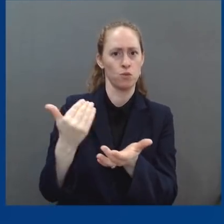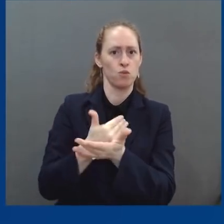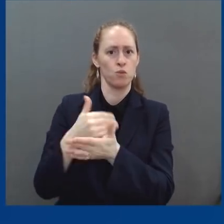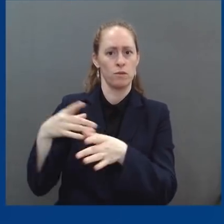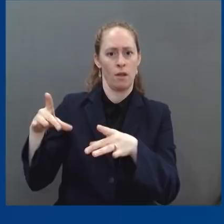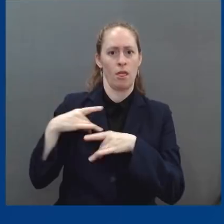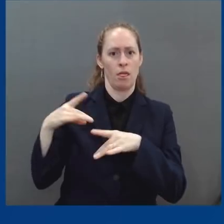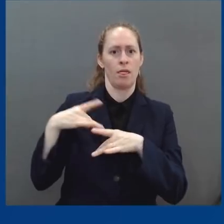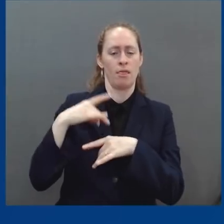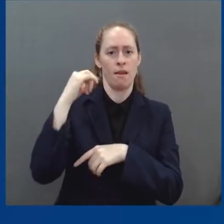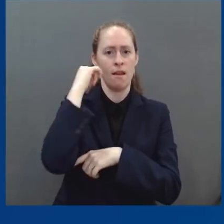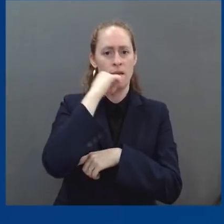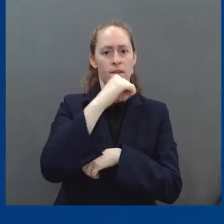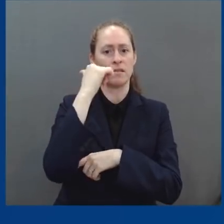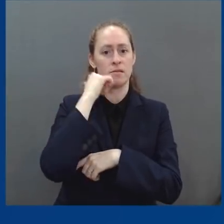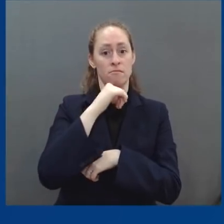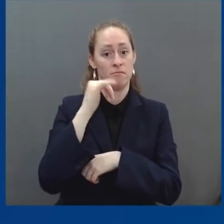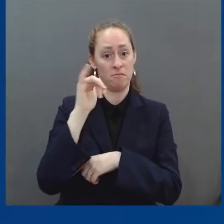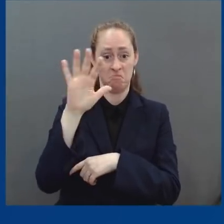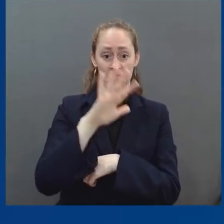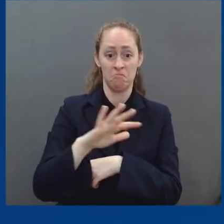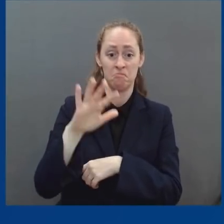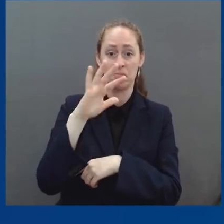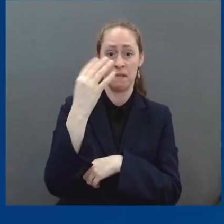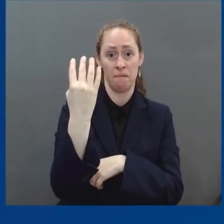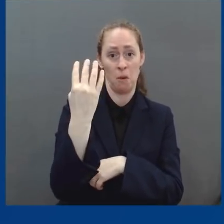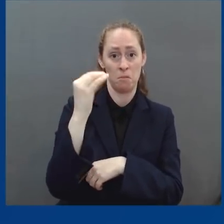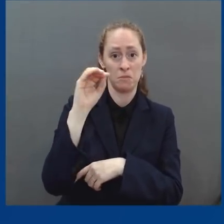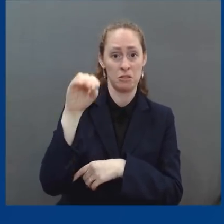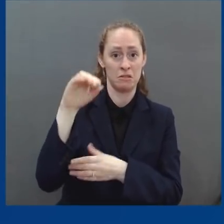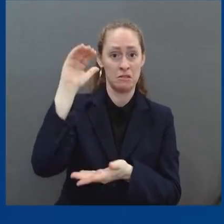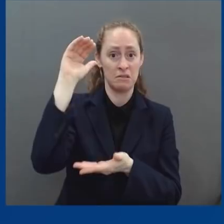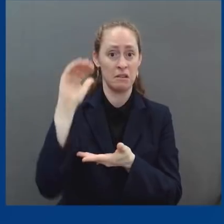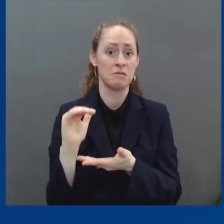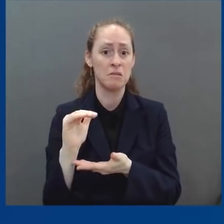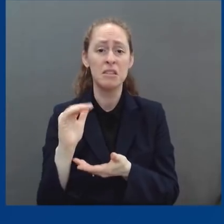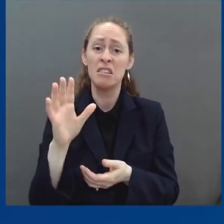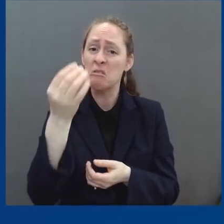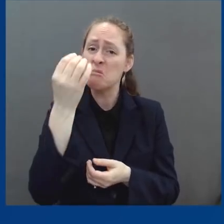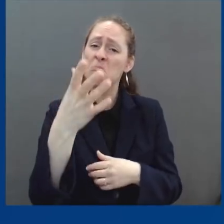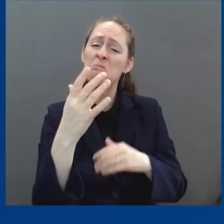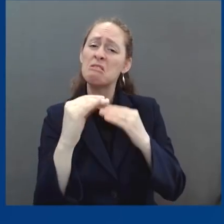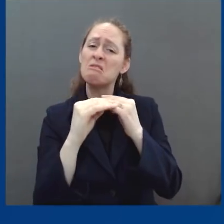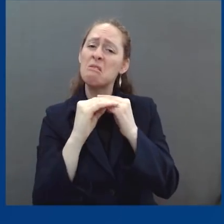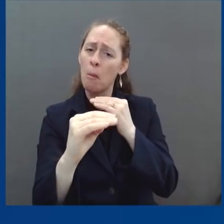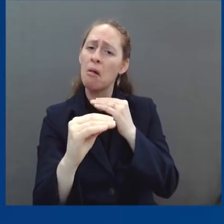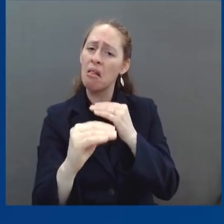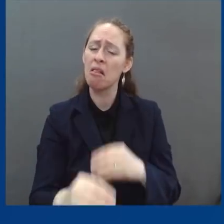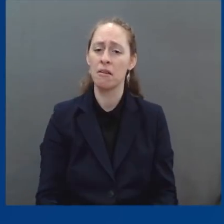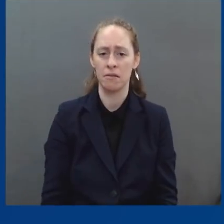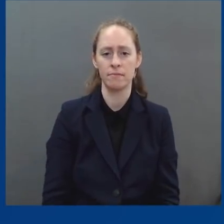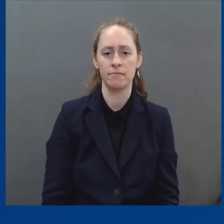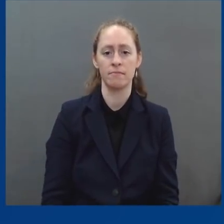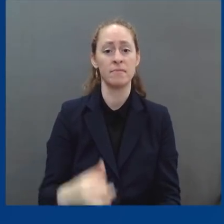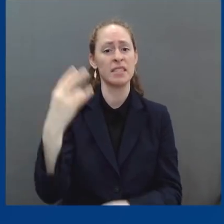and remains relatively stable over the past few weeks. The seven-day average of hospital admissions is about 14,000 per day,